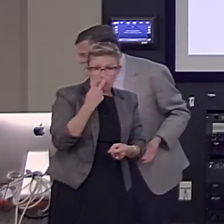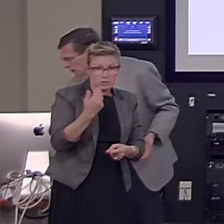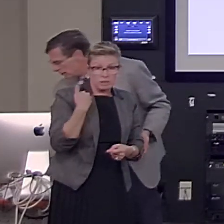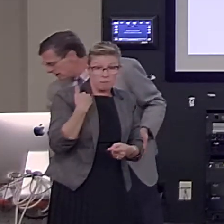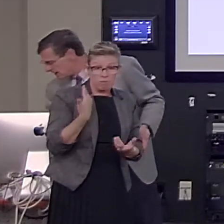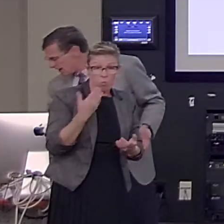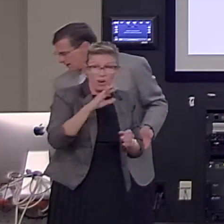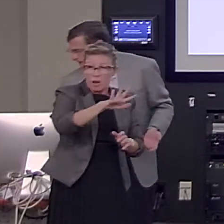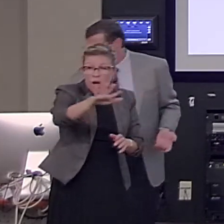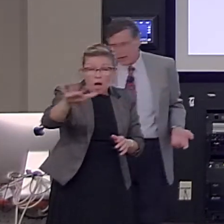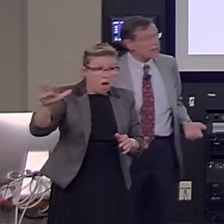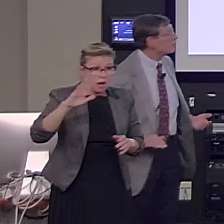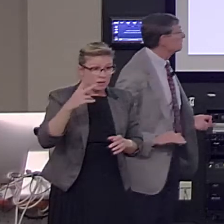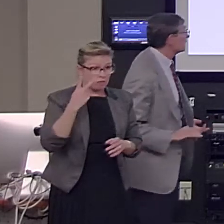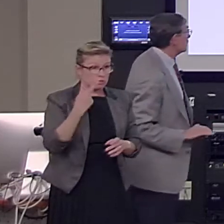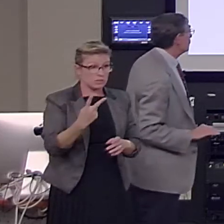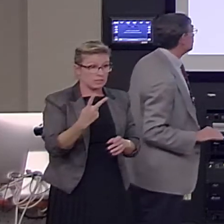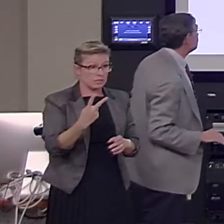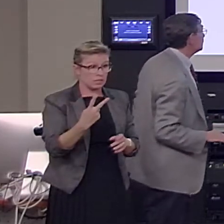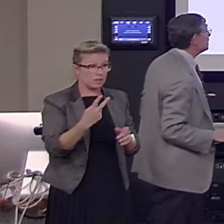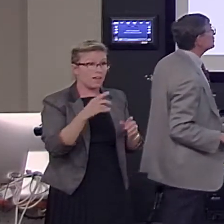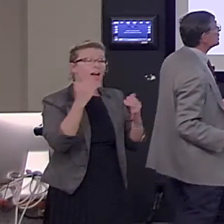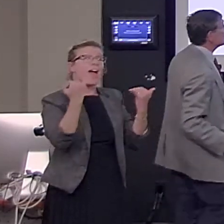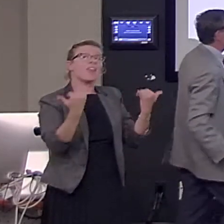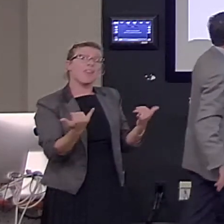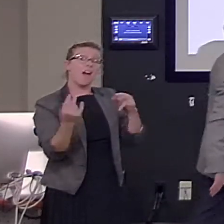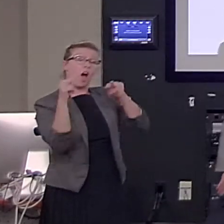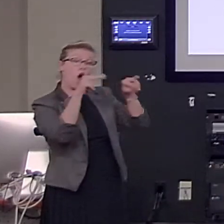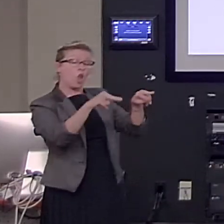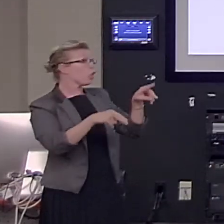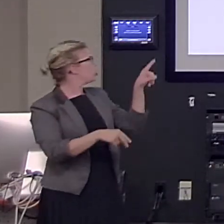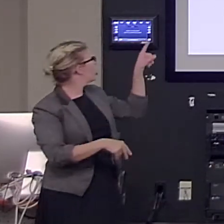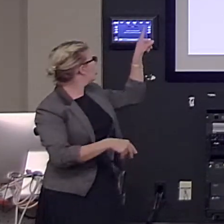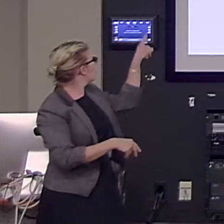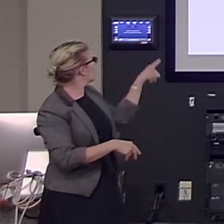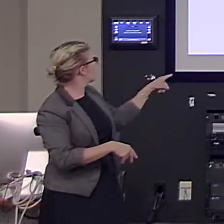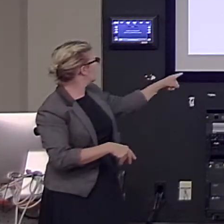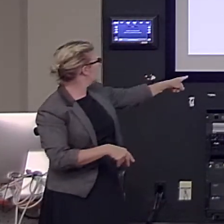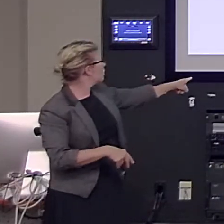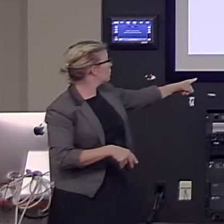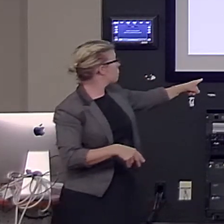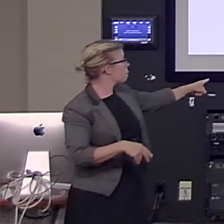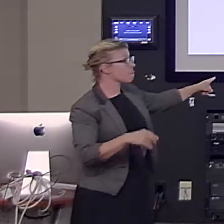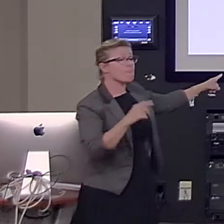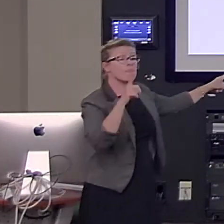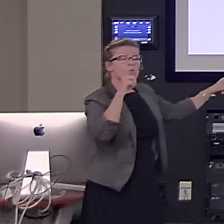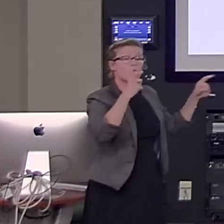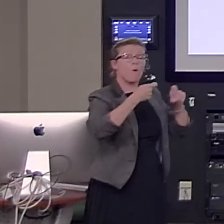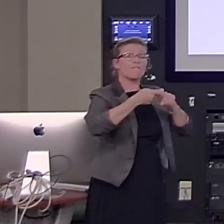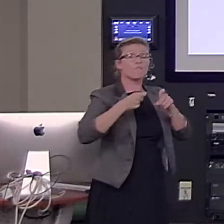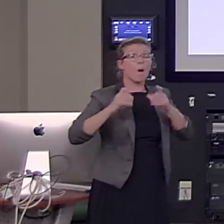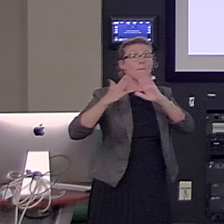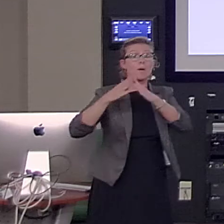And when you look at the data this way, what you see is that 100% of the community sample is getting five.